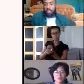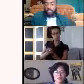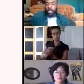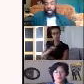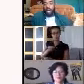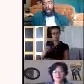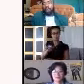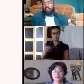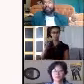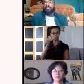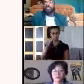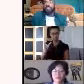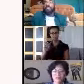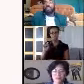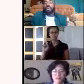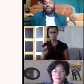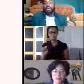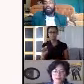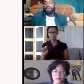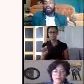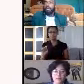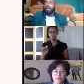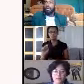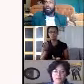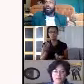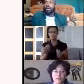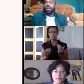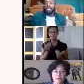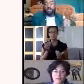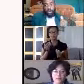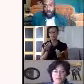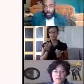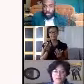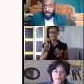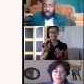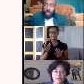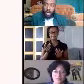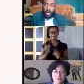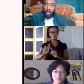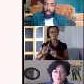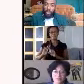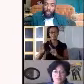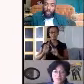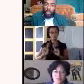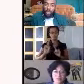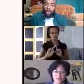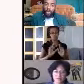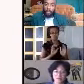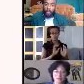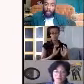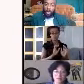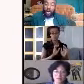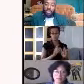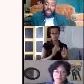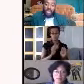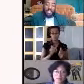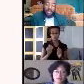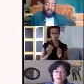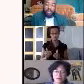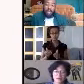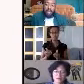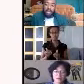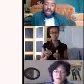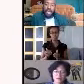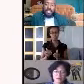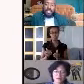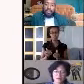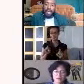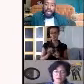be, you know, different groups who are, who are also in that same space. And sometimes,